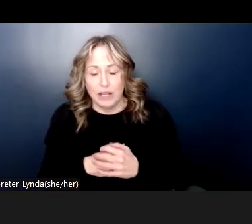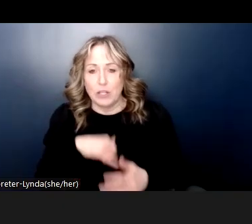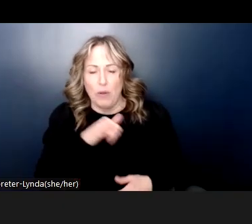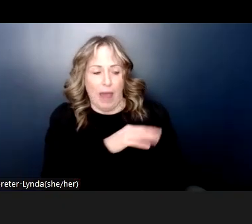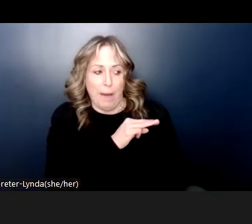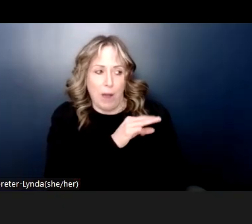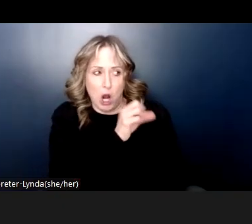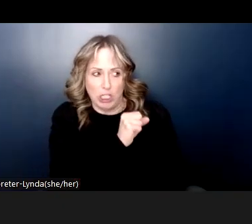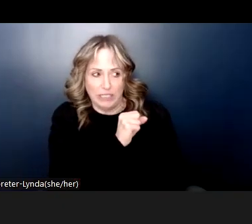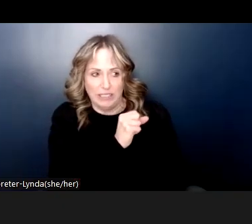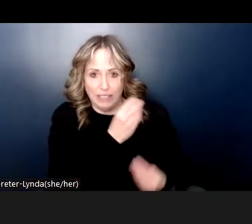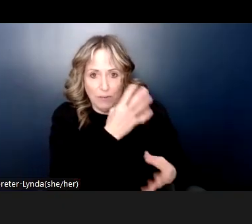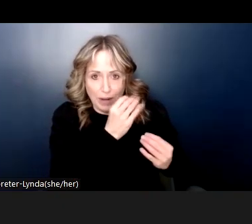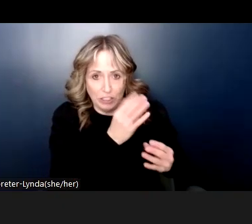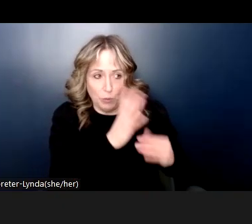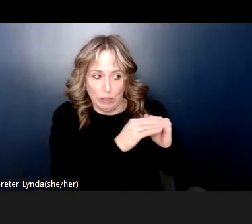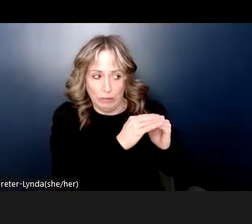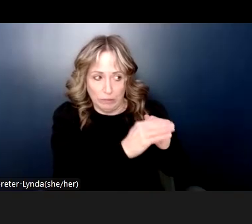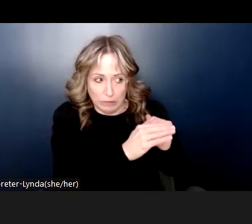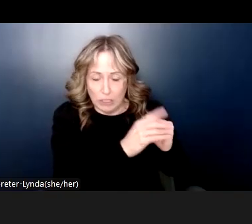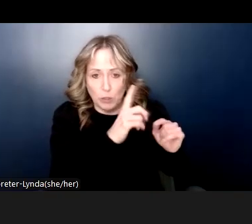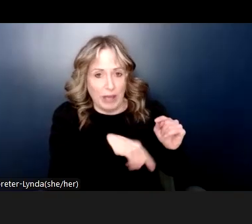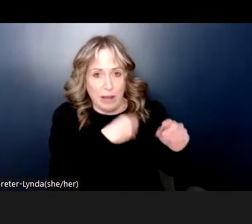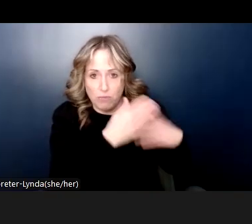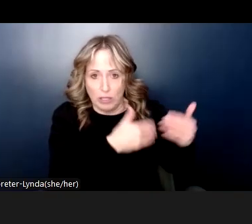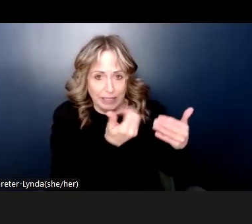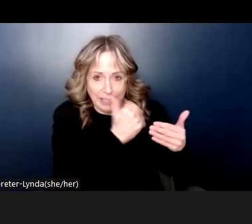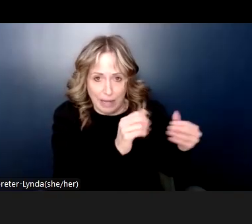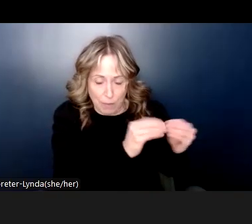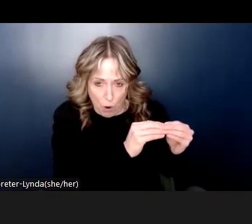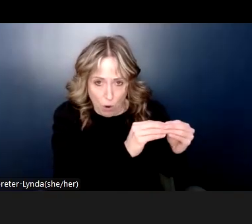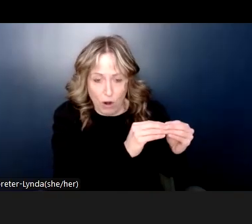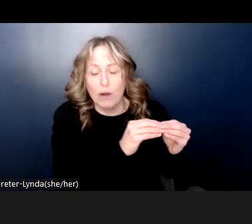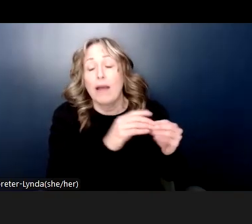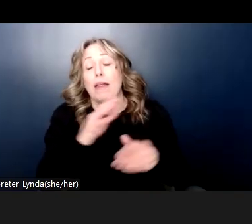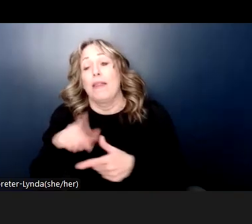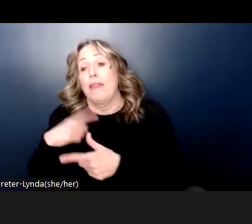No other transactions will ever process. And then on Monday, it is expected